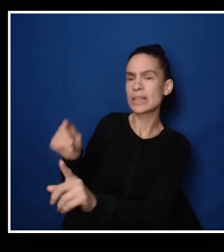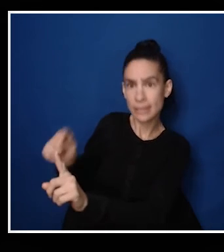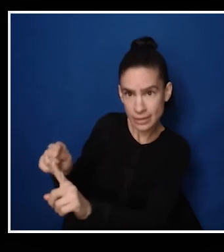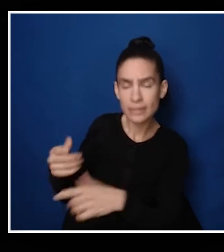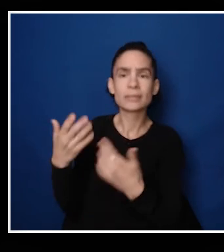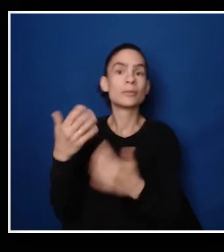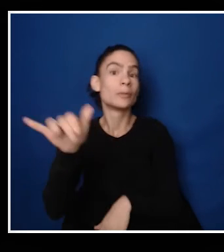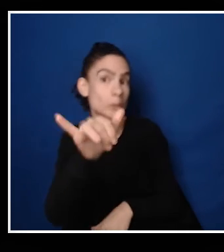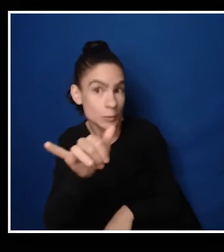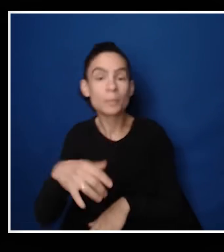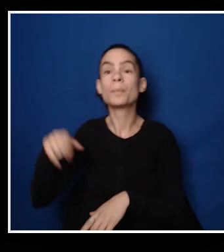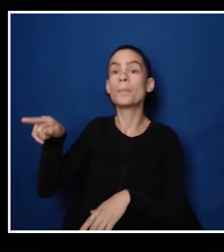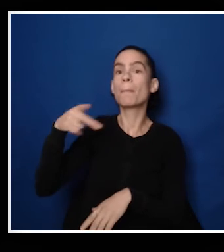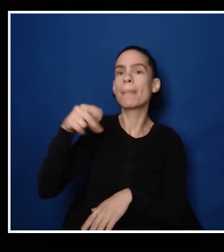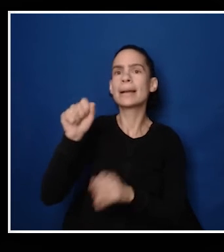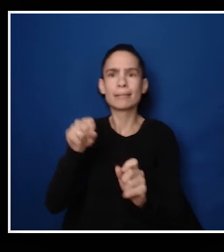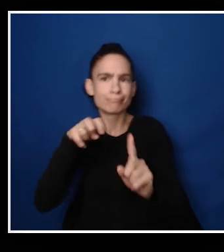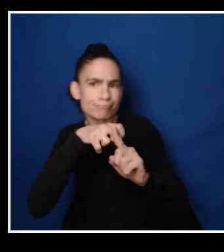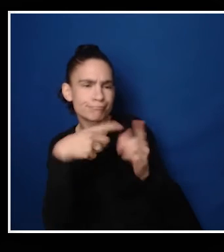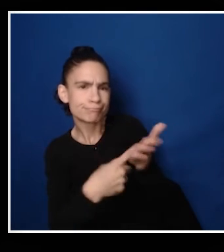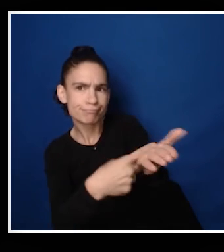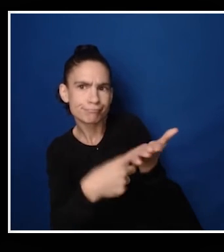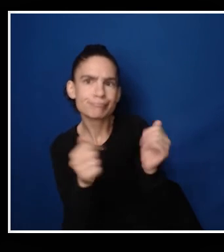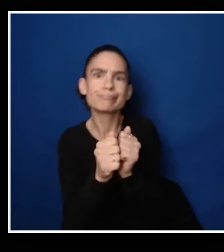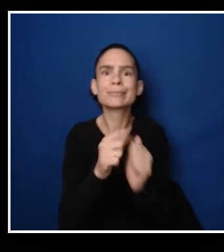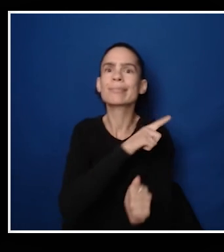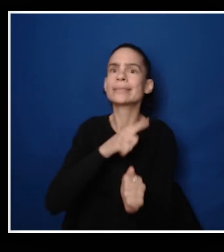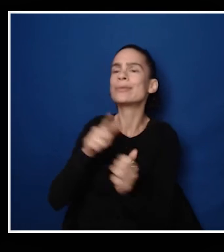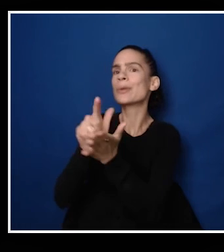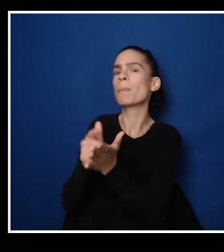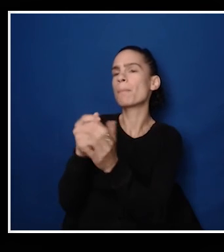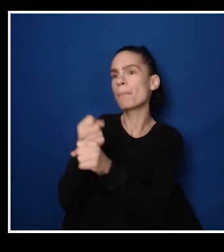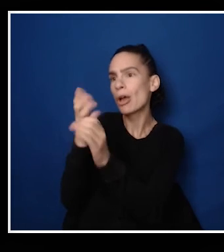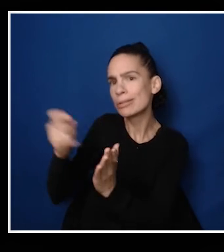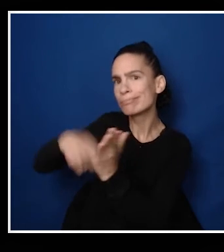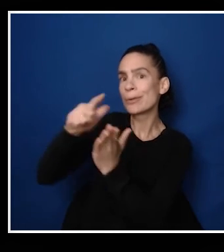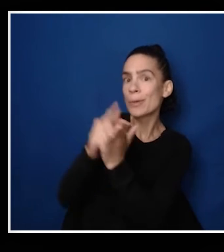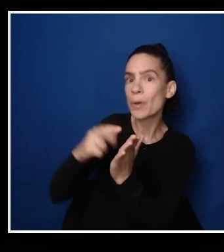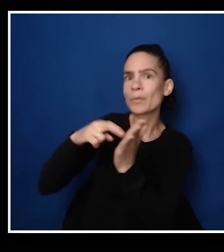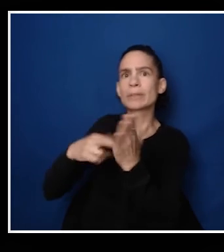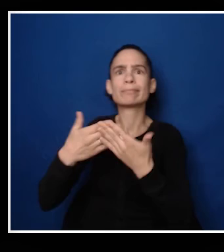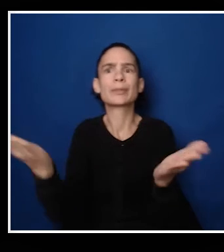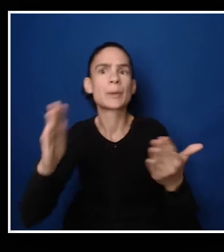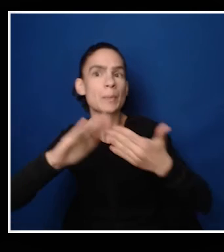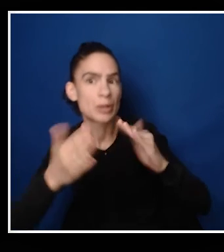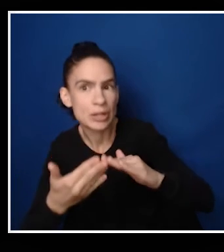or an ASL interpreter for employees. P&As also talk to policymakers - the people who write laws and rules for the community.